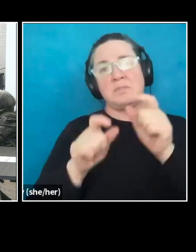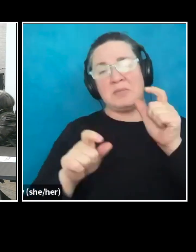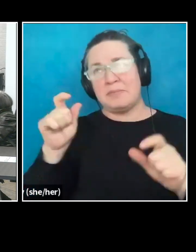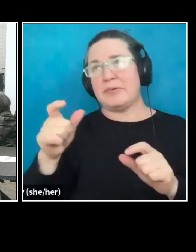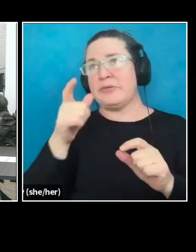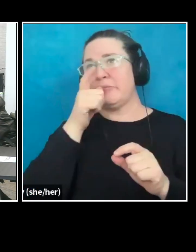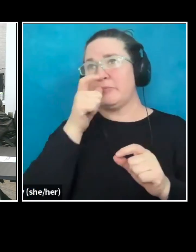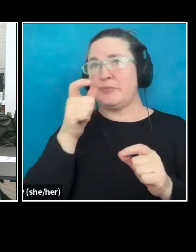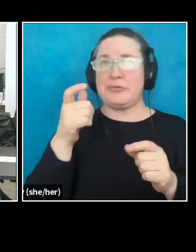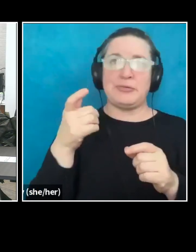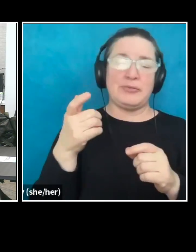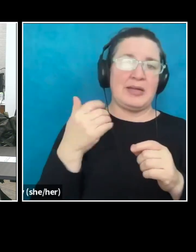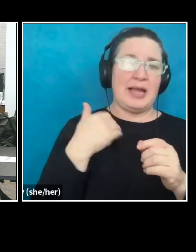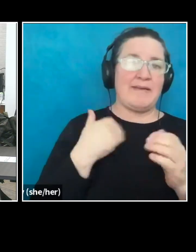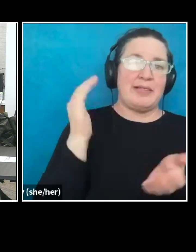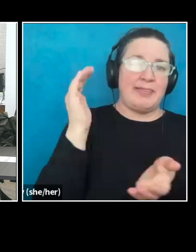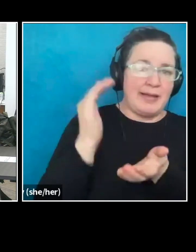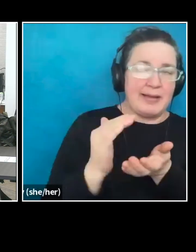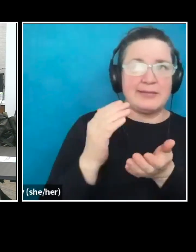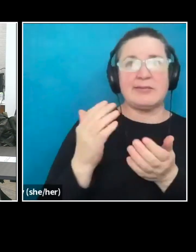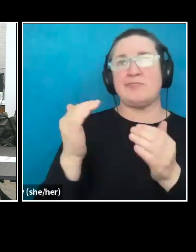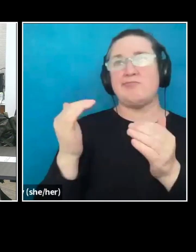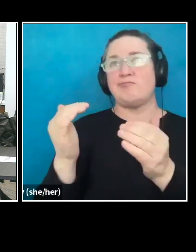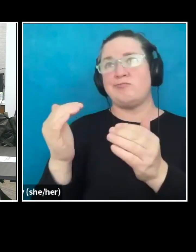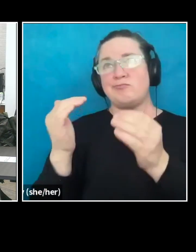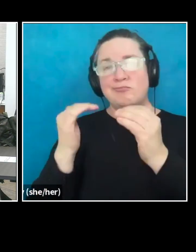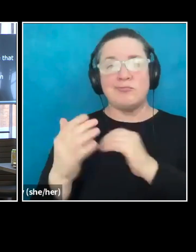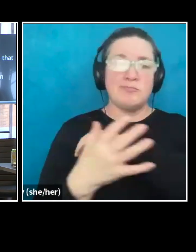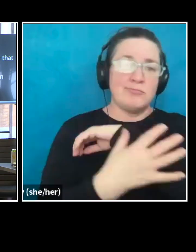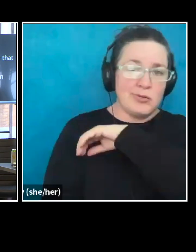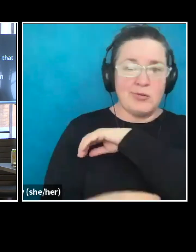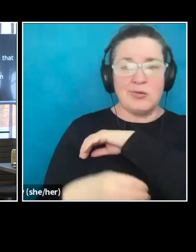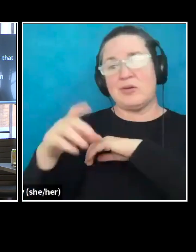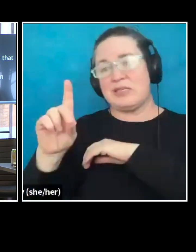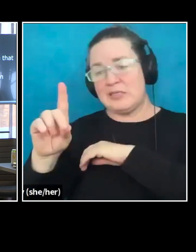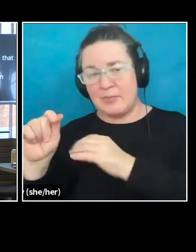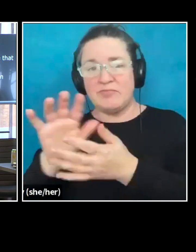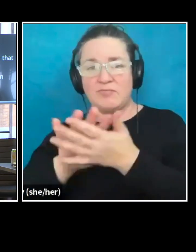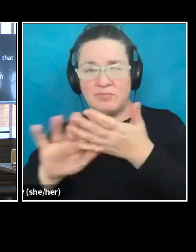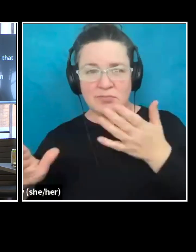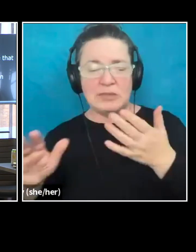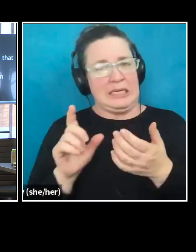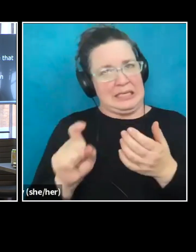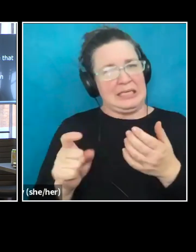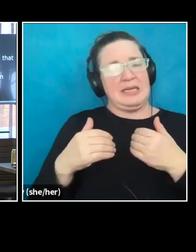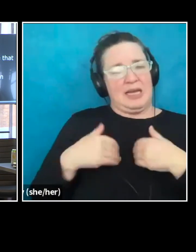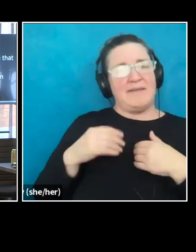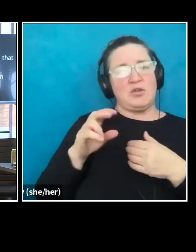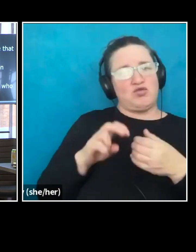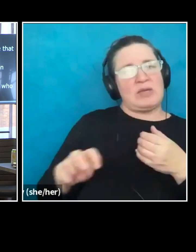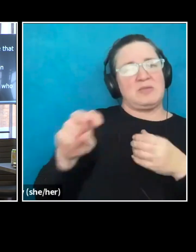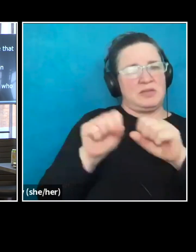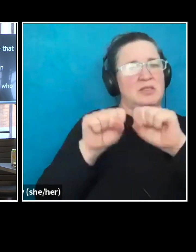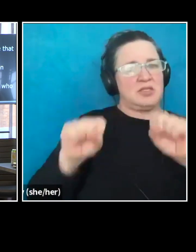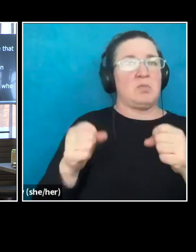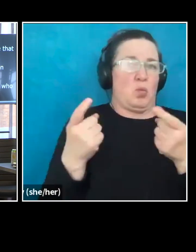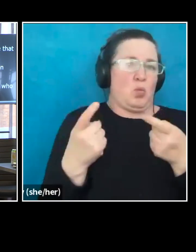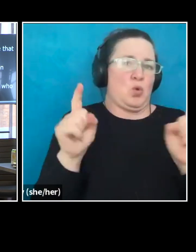that works for them? Yeah, I I I this is this is like a you know a big meaty meaty discussion and